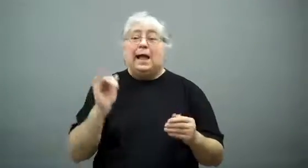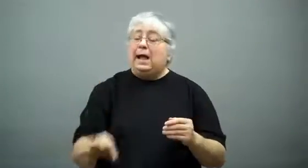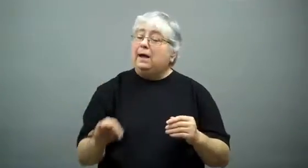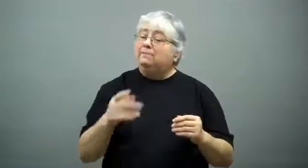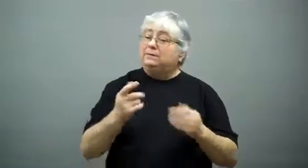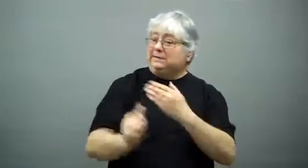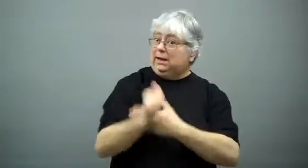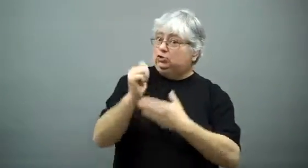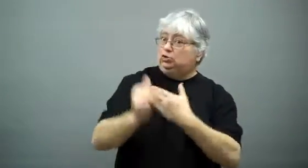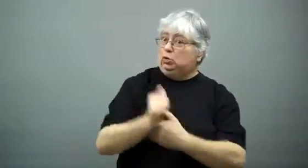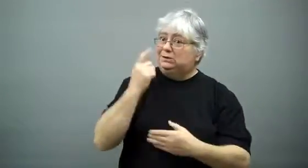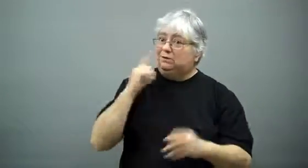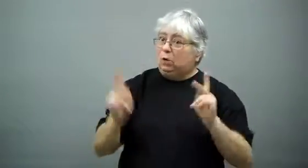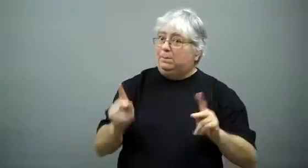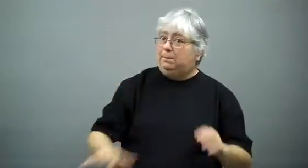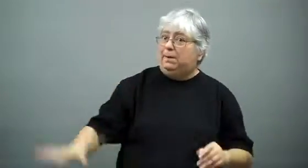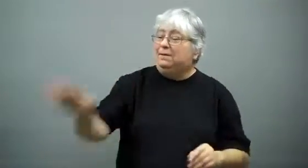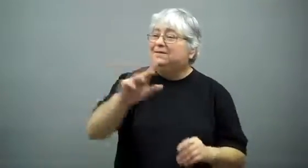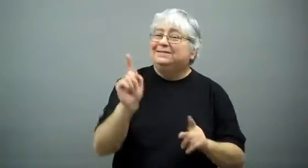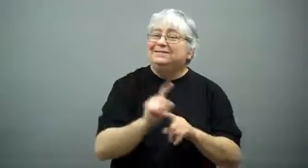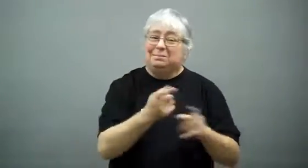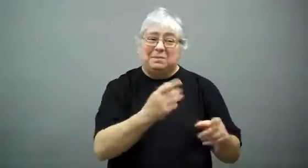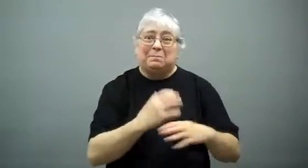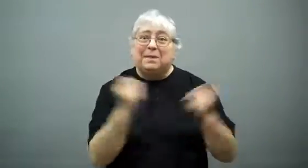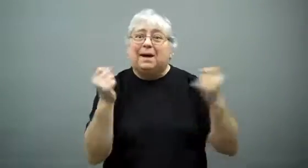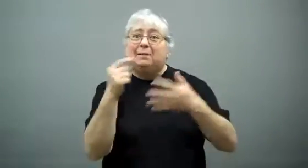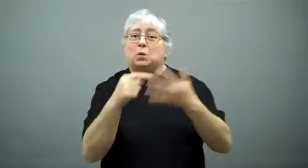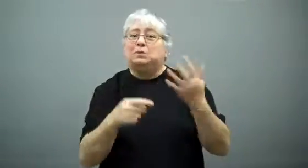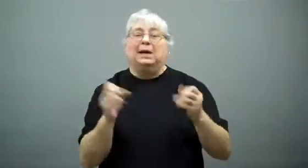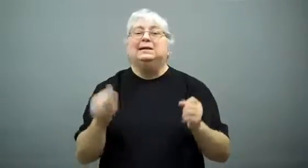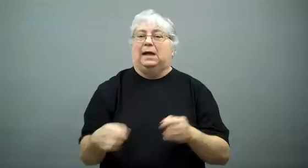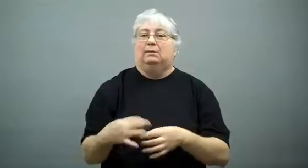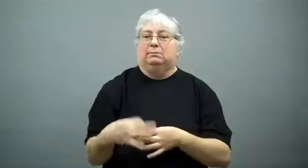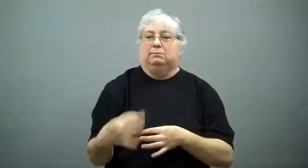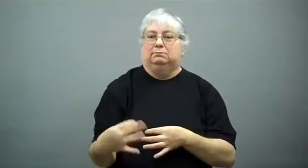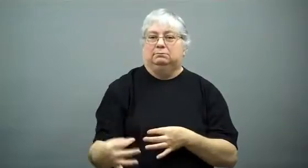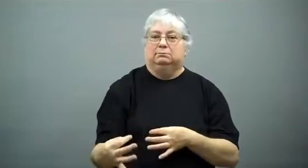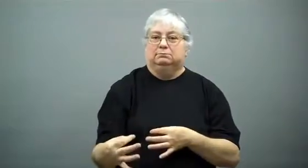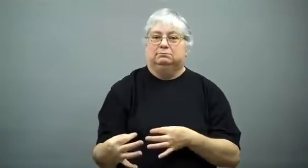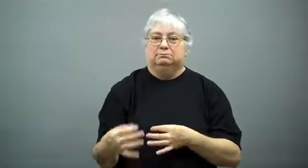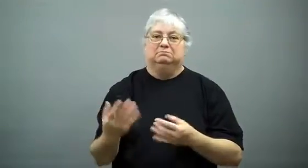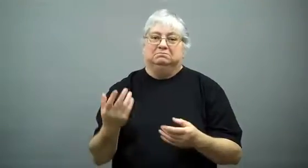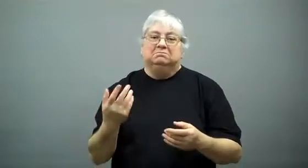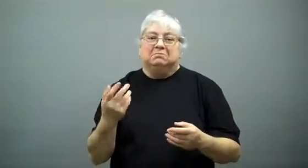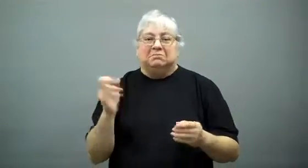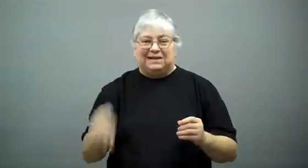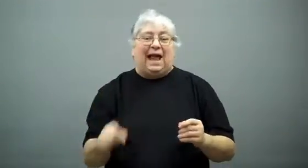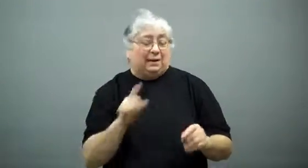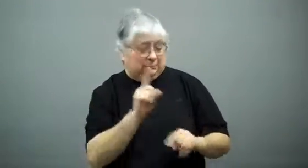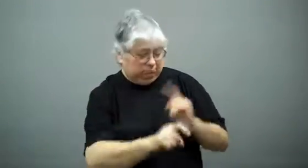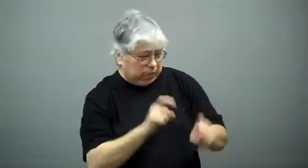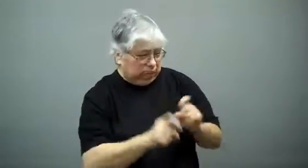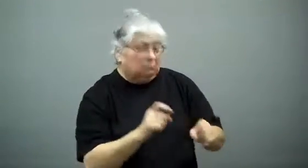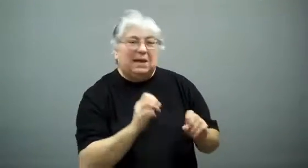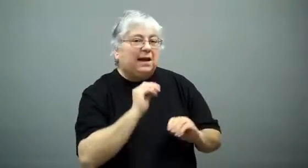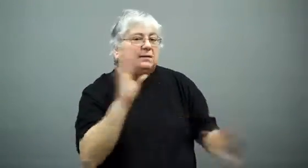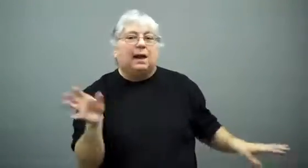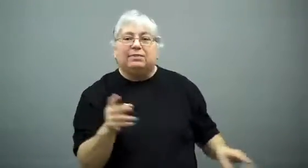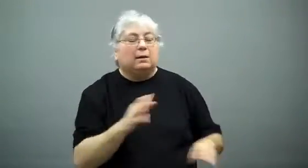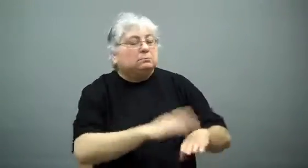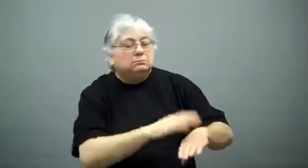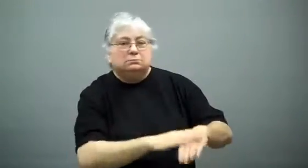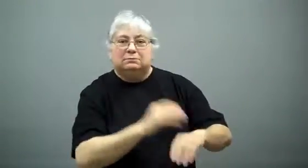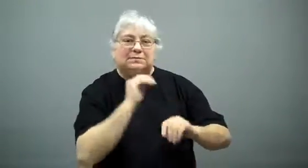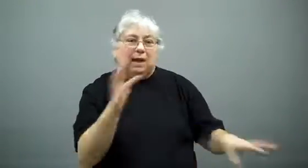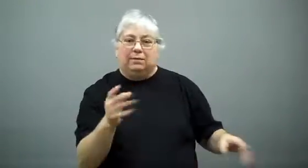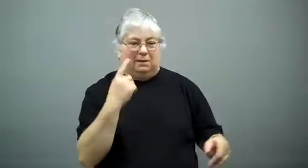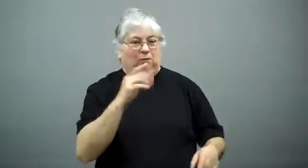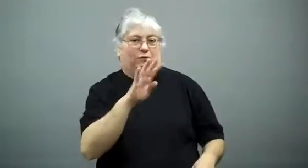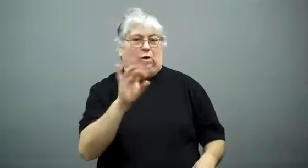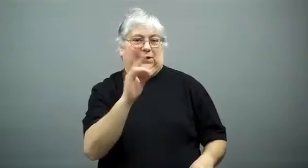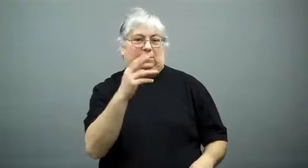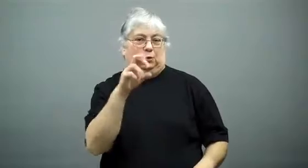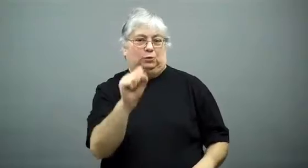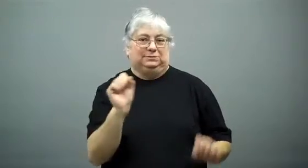if a person is dangerous such as in this bombing scenario,